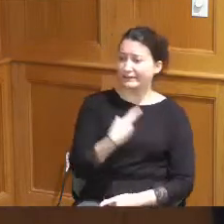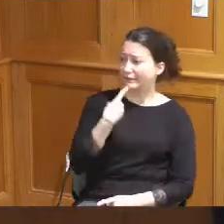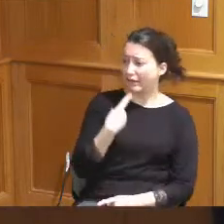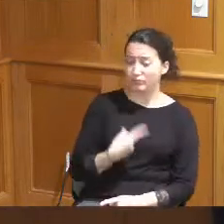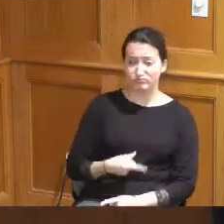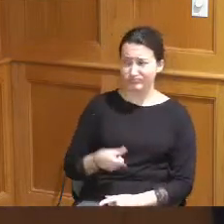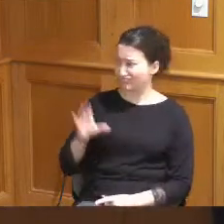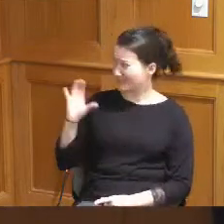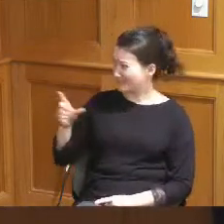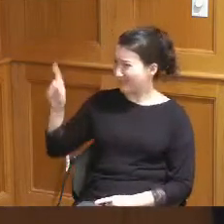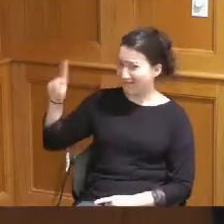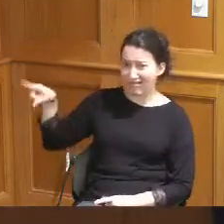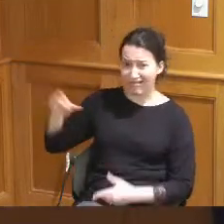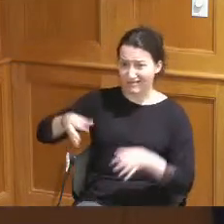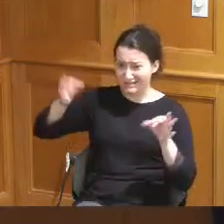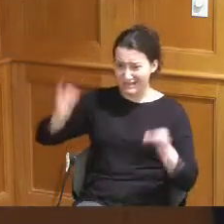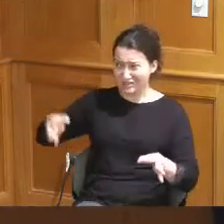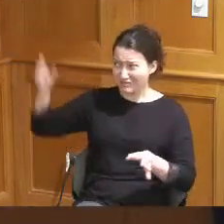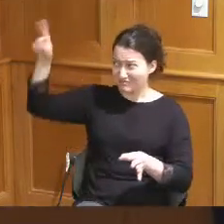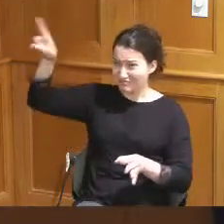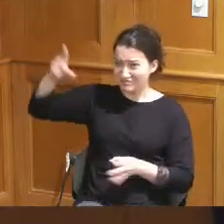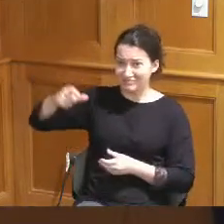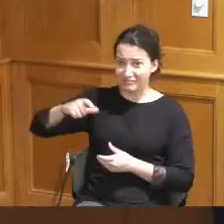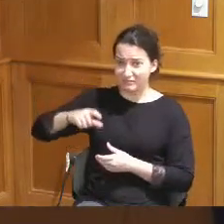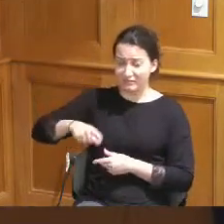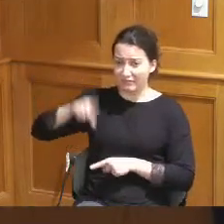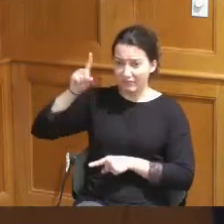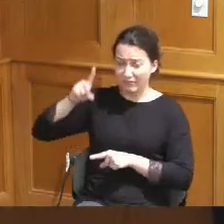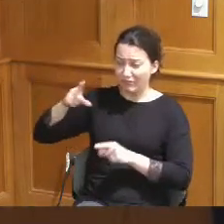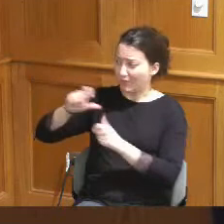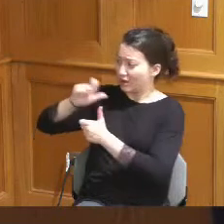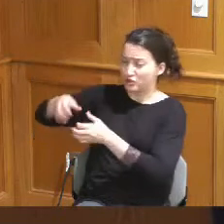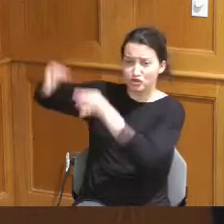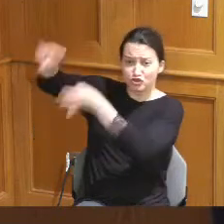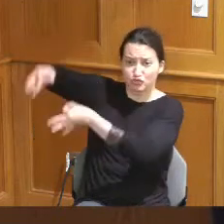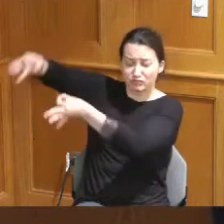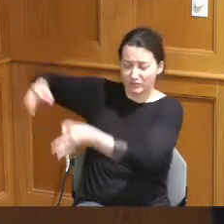seems like all decisions are being made behind the curtains and by the time it gets to people